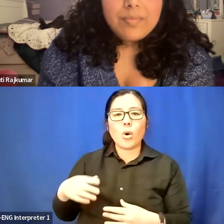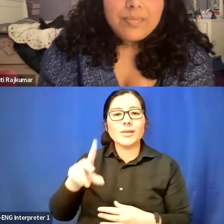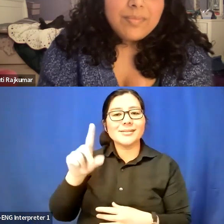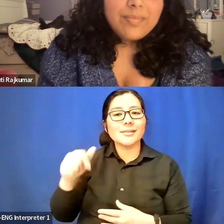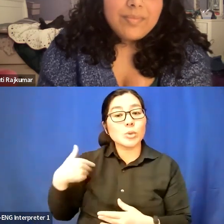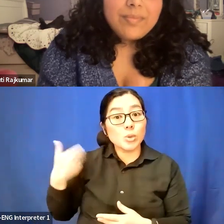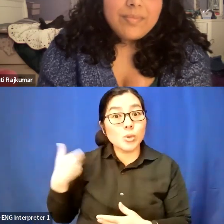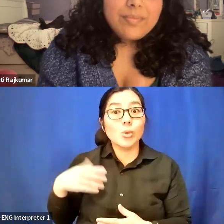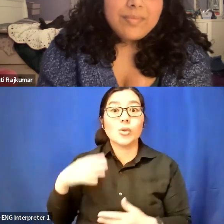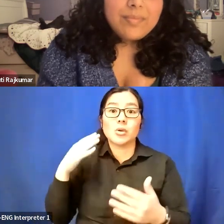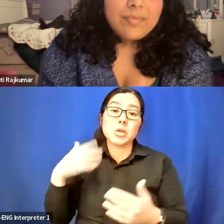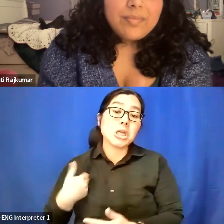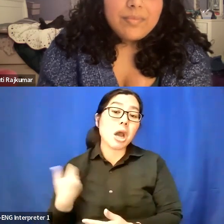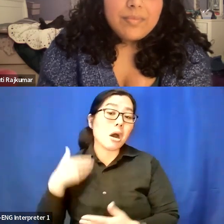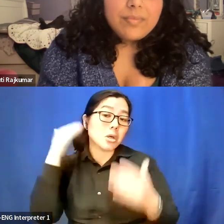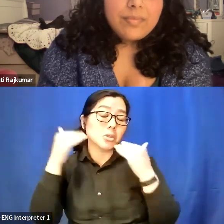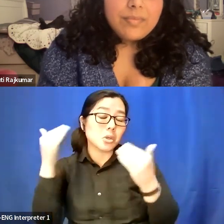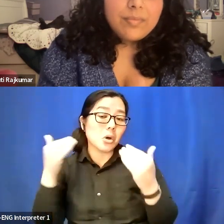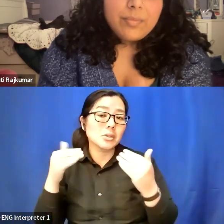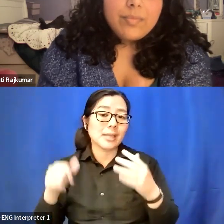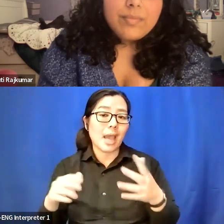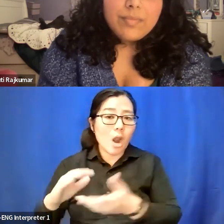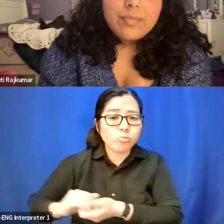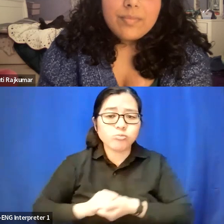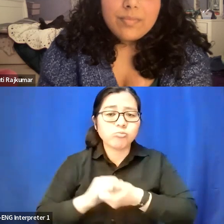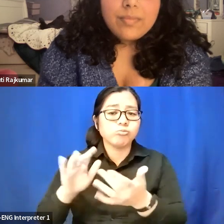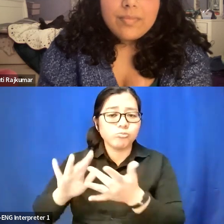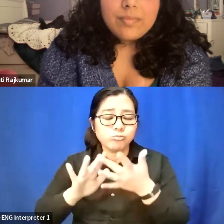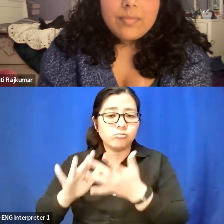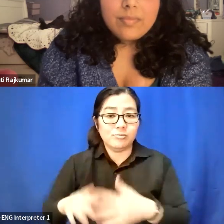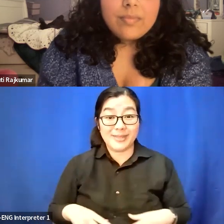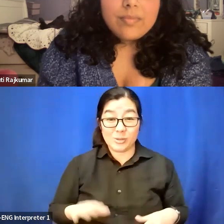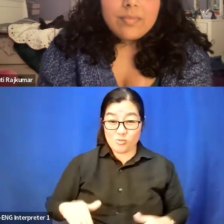I just think that growing disabled can be such an isolating experience,